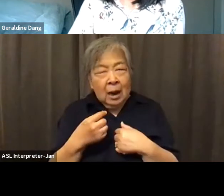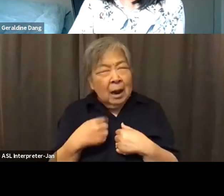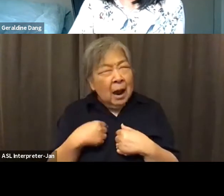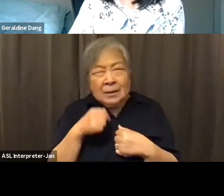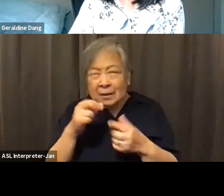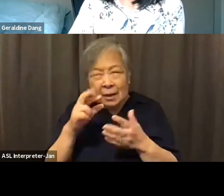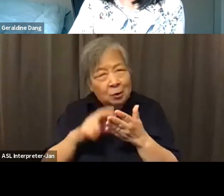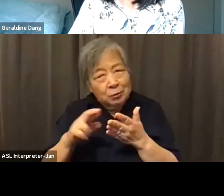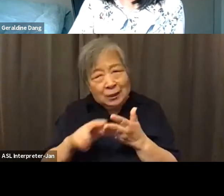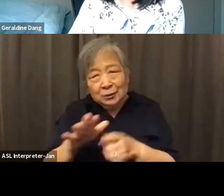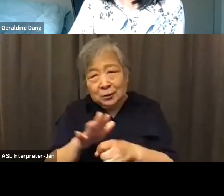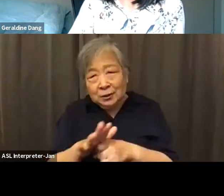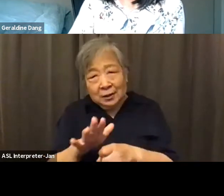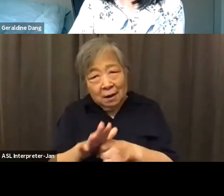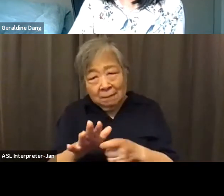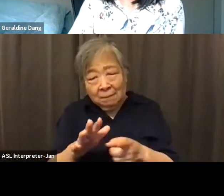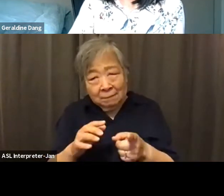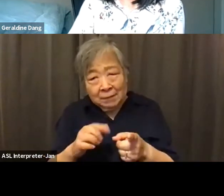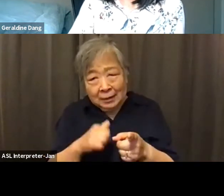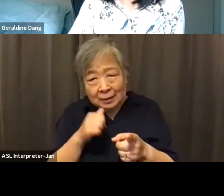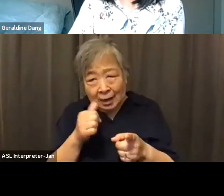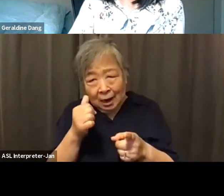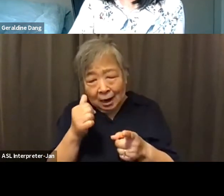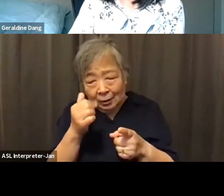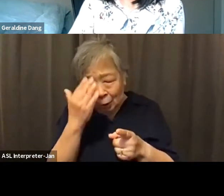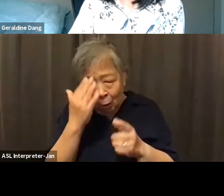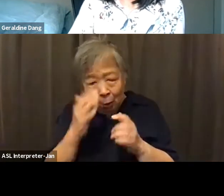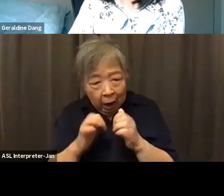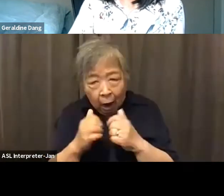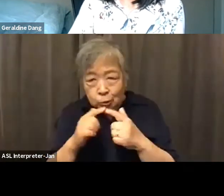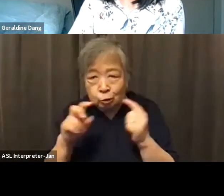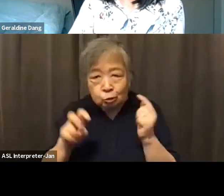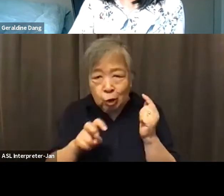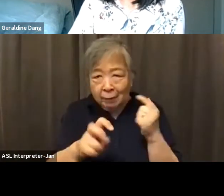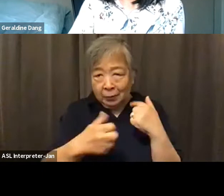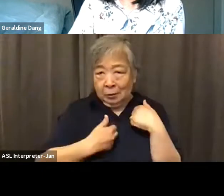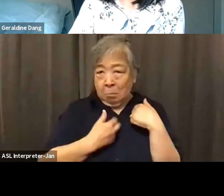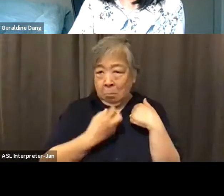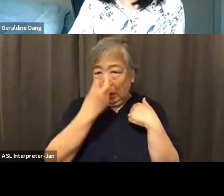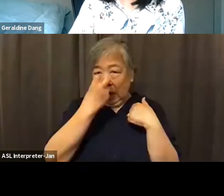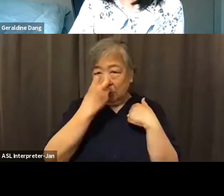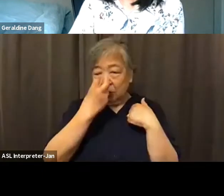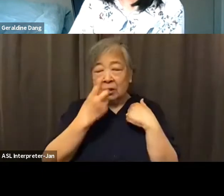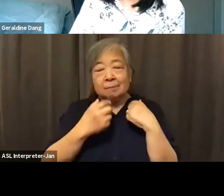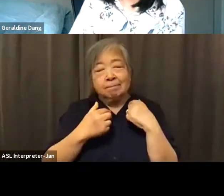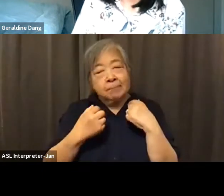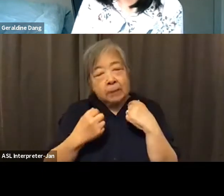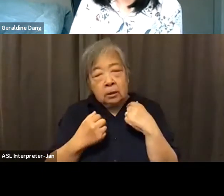into traveling as a blind person in Buenos Aires, and I really wish I would have because